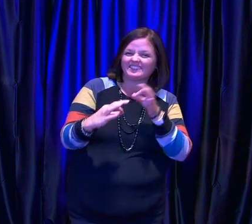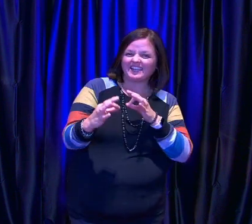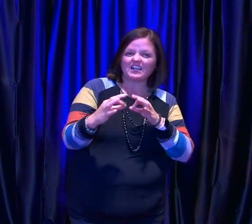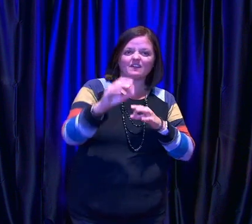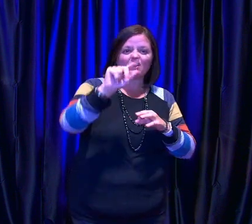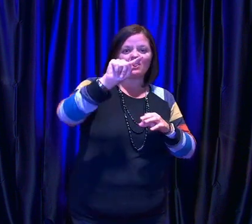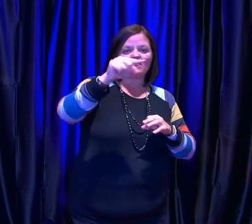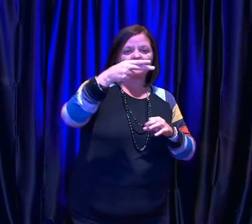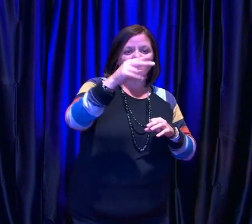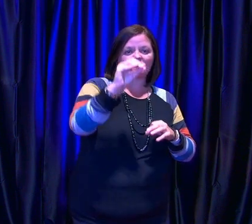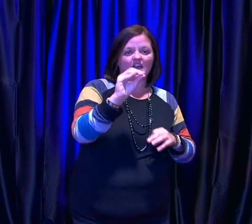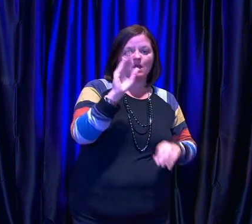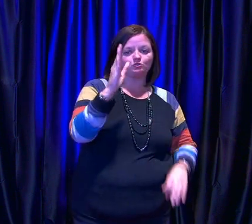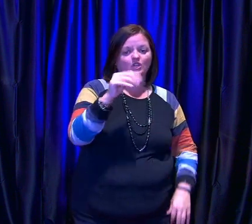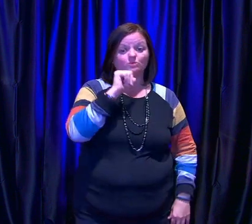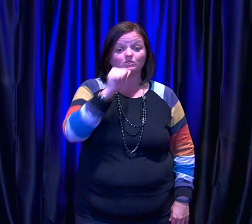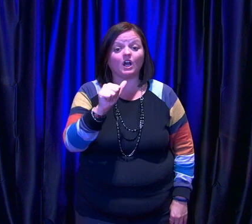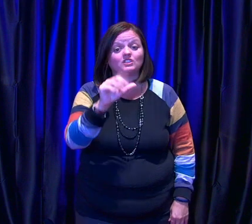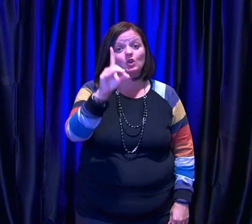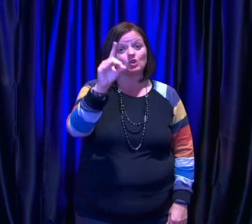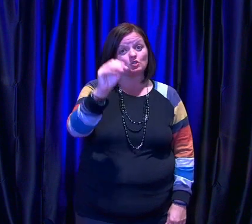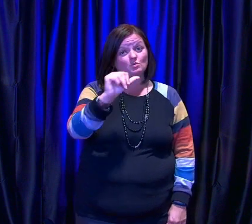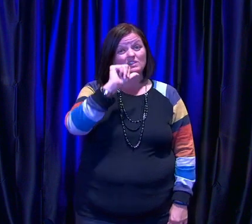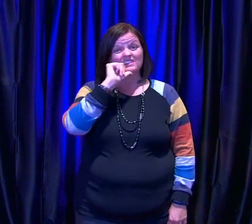shalt not or do not which is an imperative